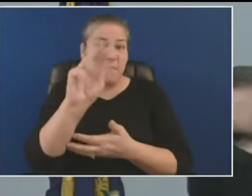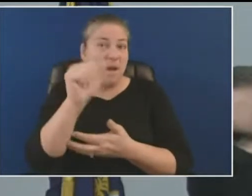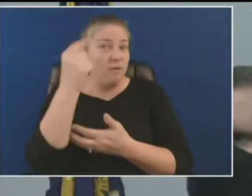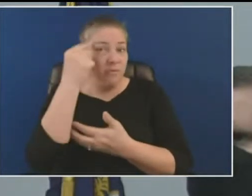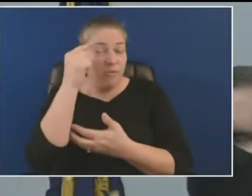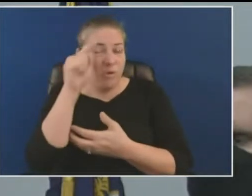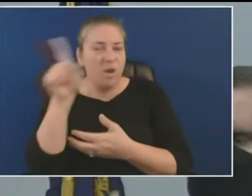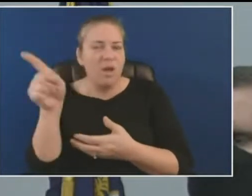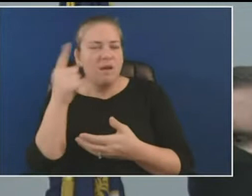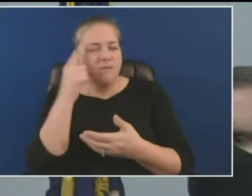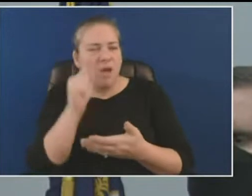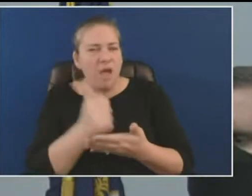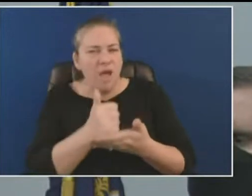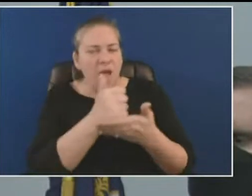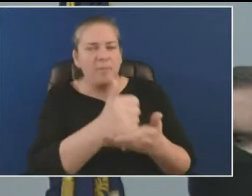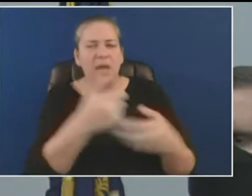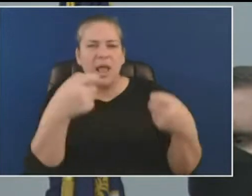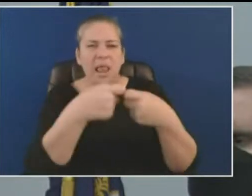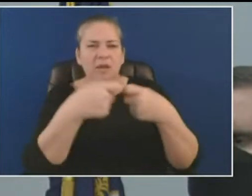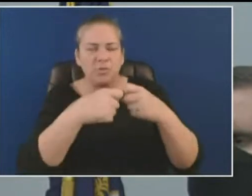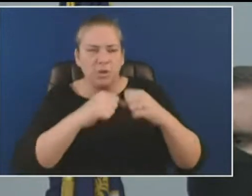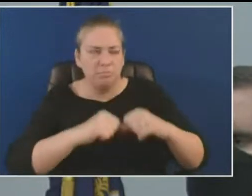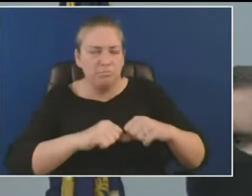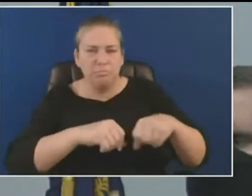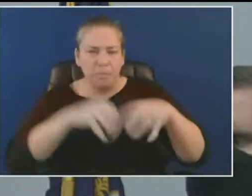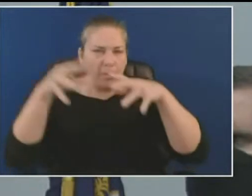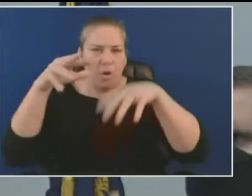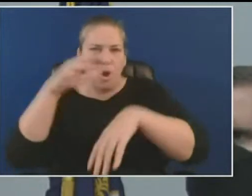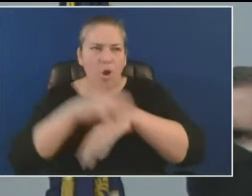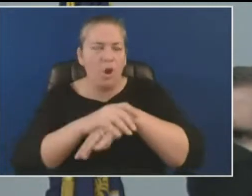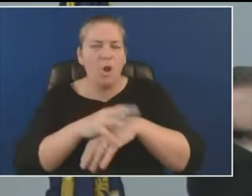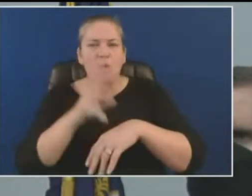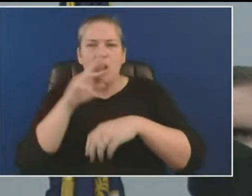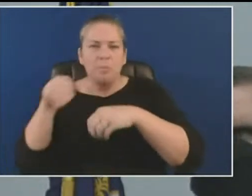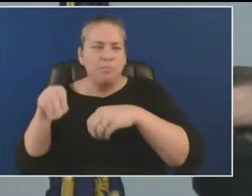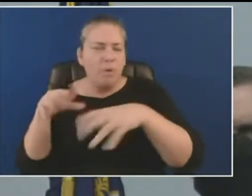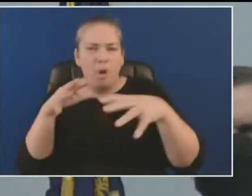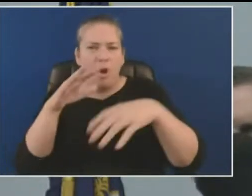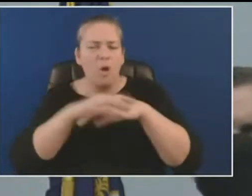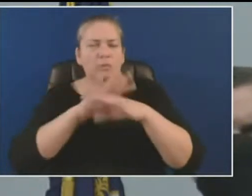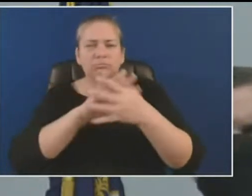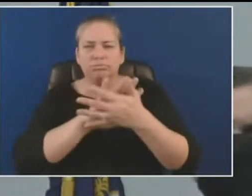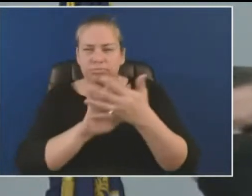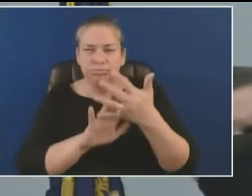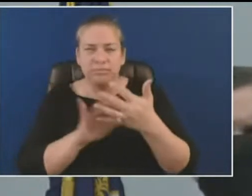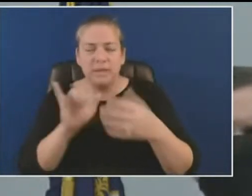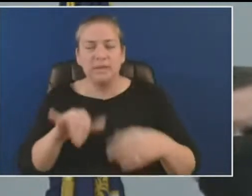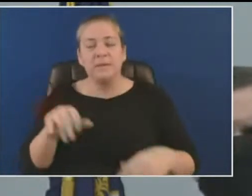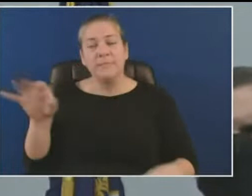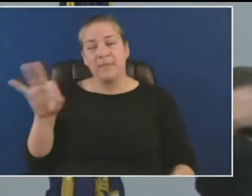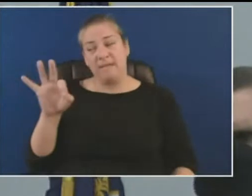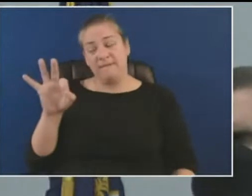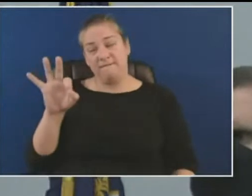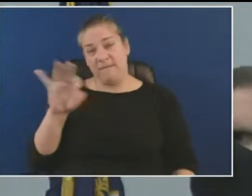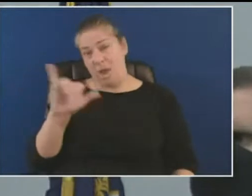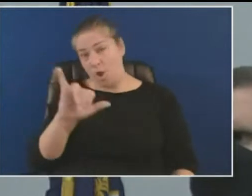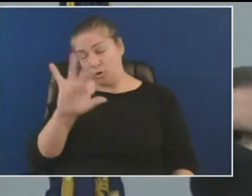reimbursement on those type costs. We also have on the ground FEMA USAR team search and rescue there on the highway headed here.